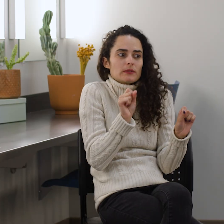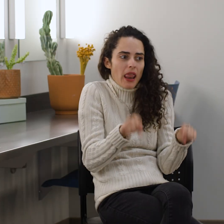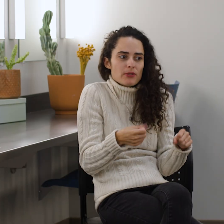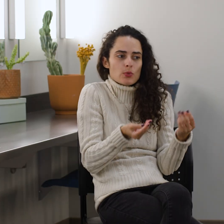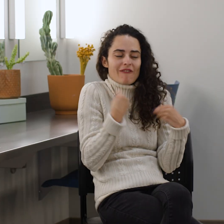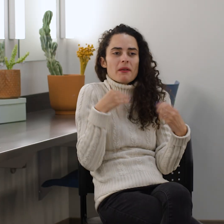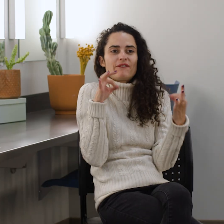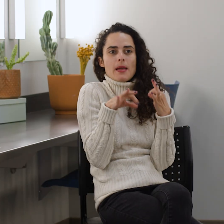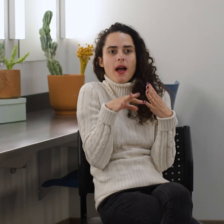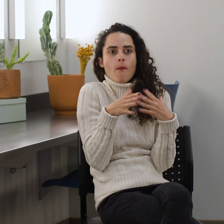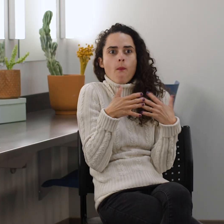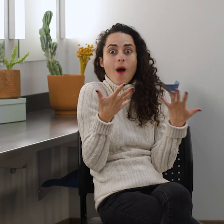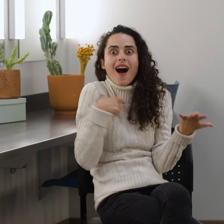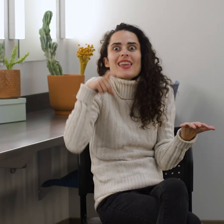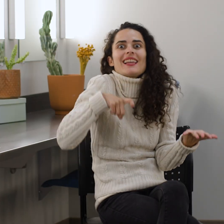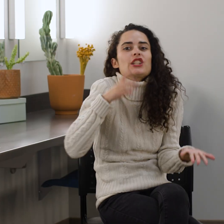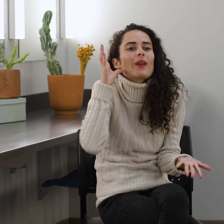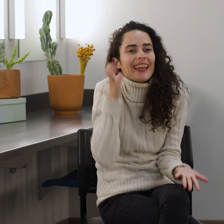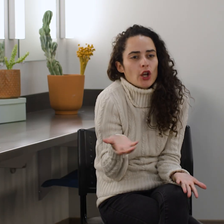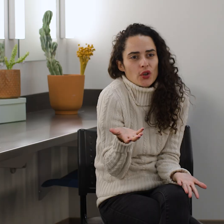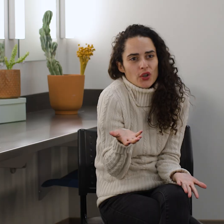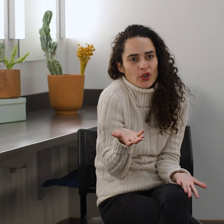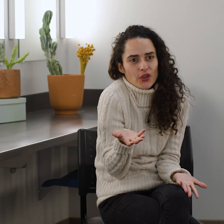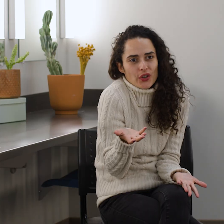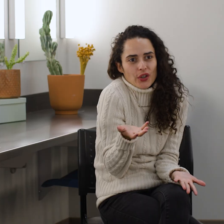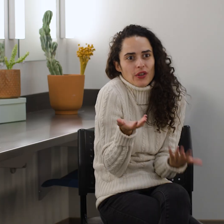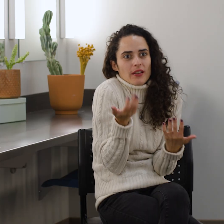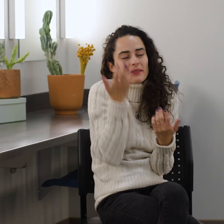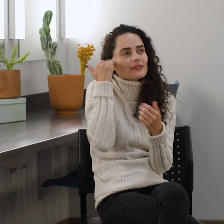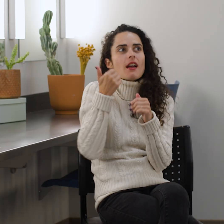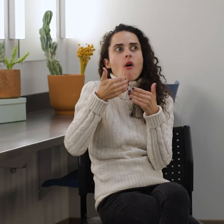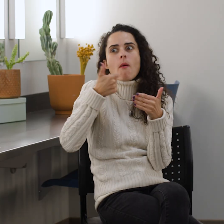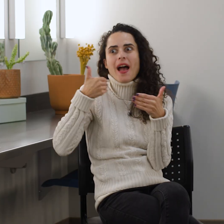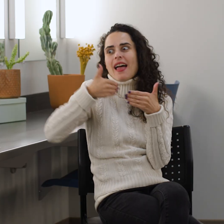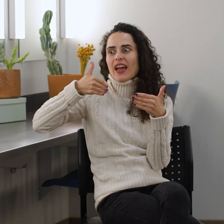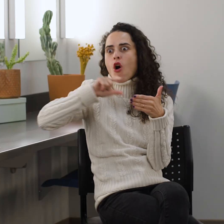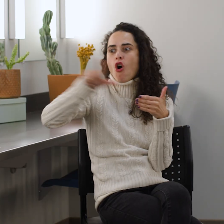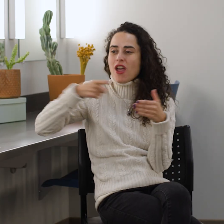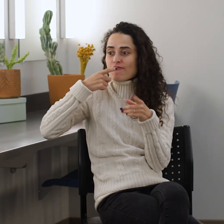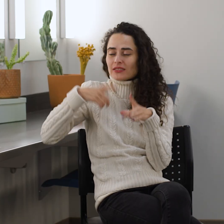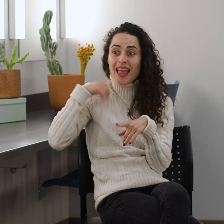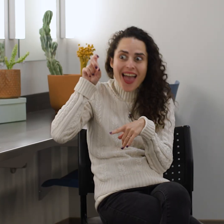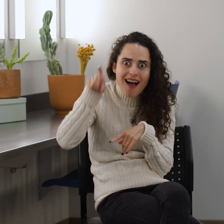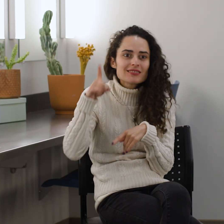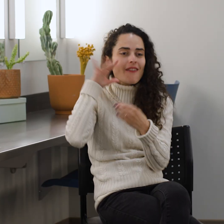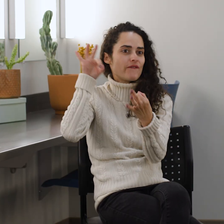a director was able to give me the feedback I needed to hear. Previously with my hearing directors, I would ask them for feedback to make sure I’m delivering